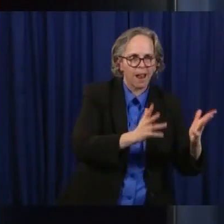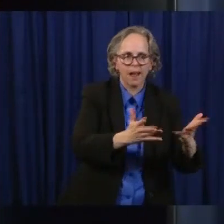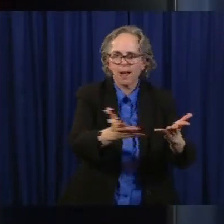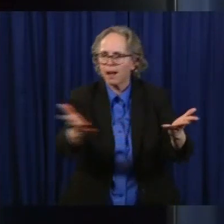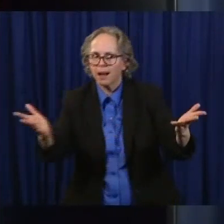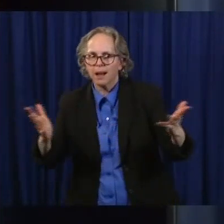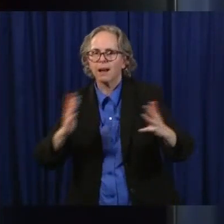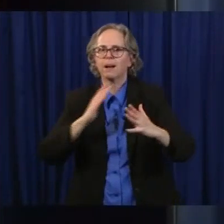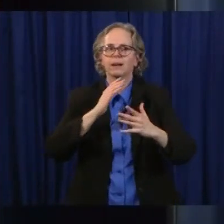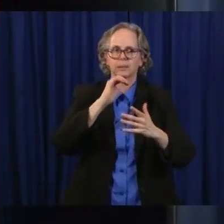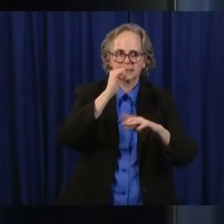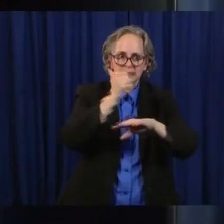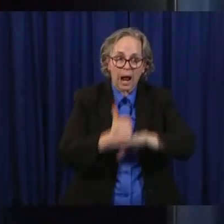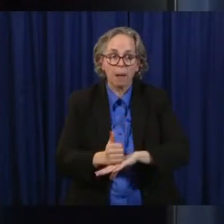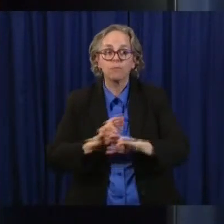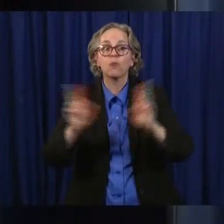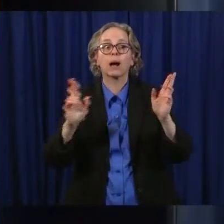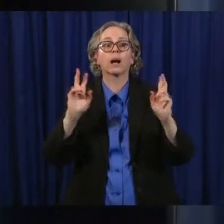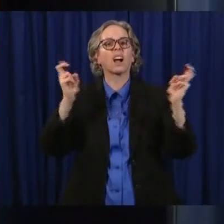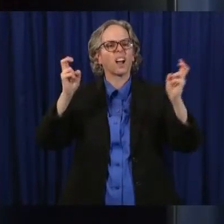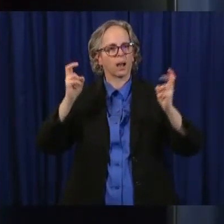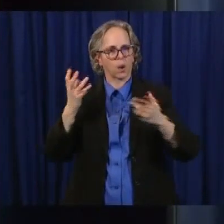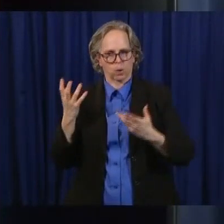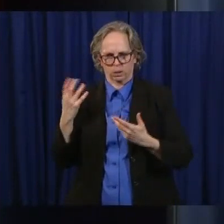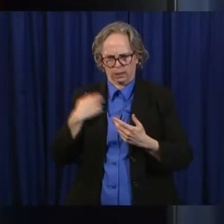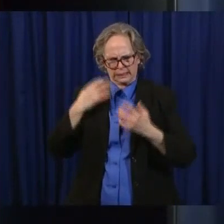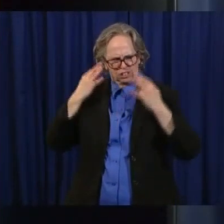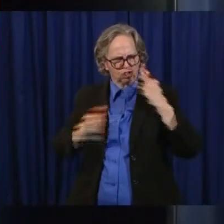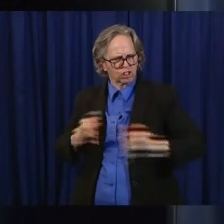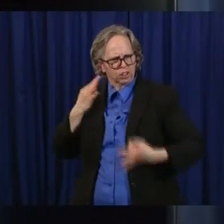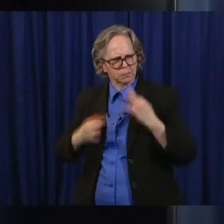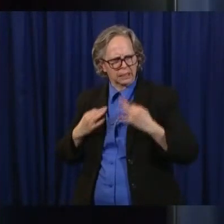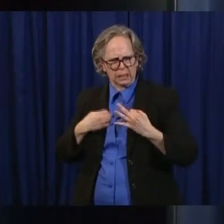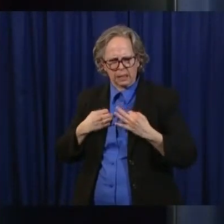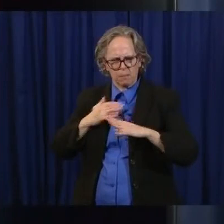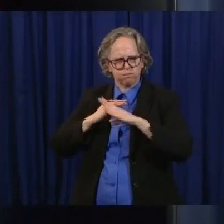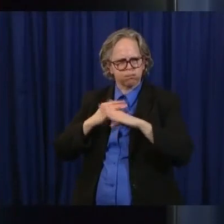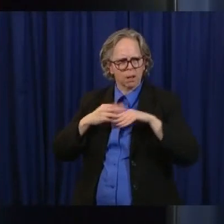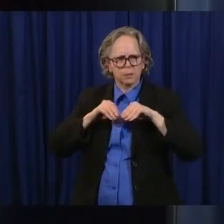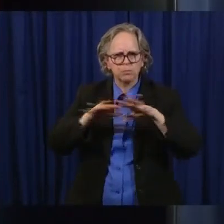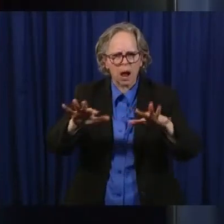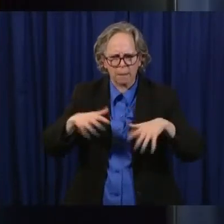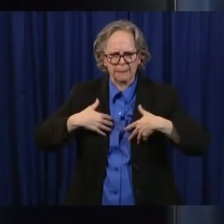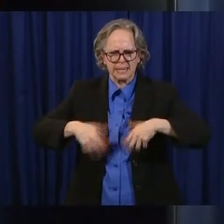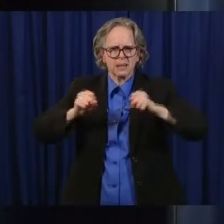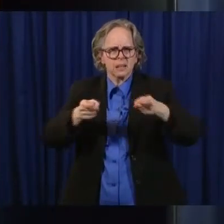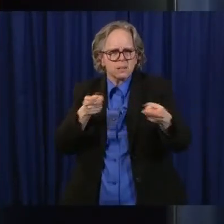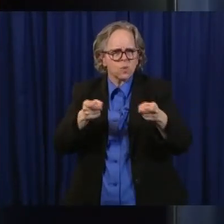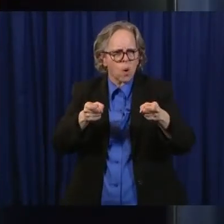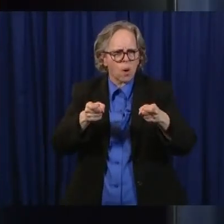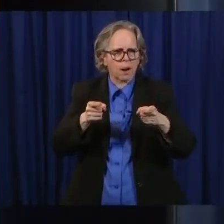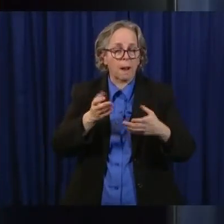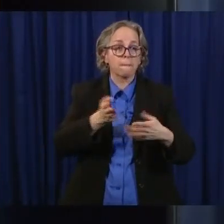THIS MOVEMENT OF THE VIRUS TO CREATE AN INFECTION AT MULTIPLE LOCATIONS US AS CITIZENS AND CUSTOMERS HAVING OUR OWN AGENCY